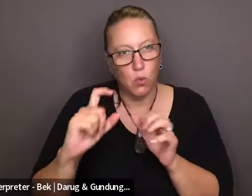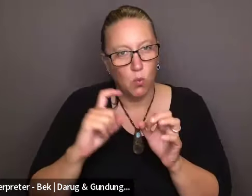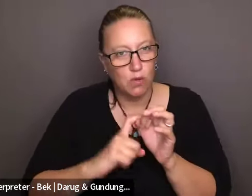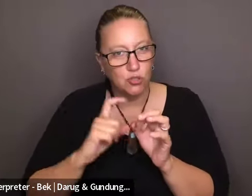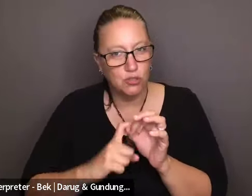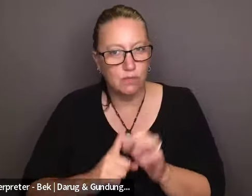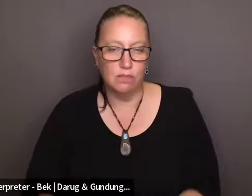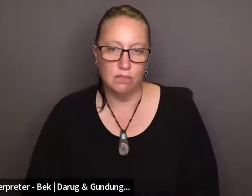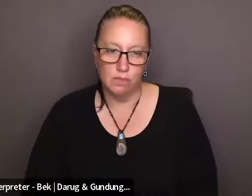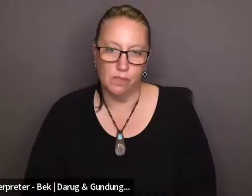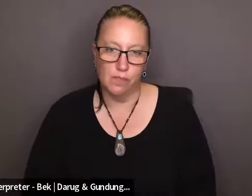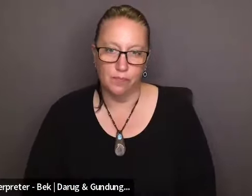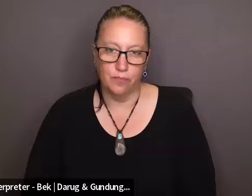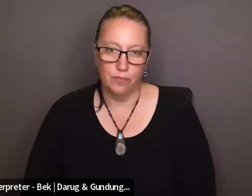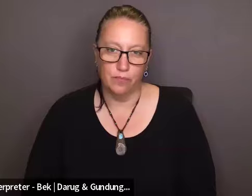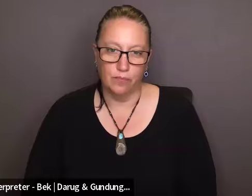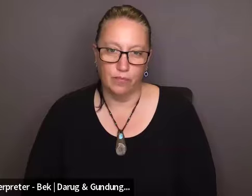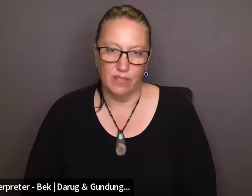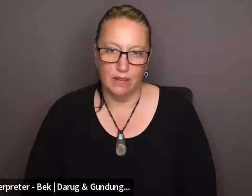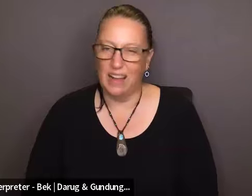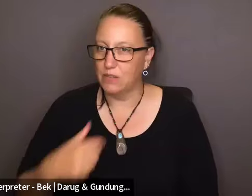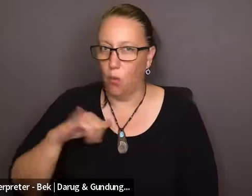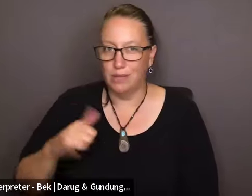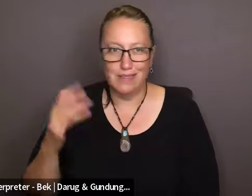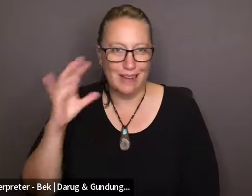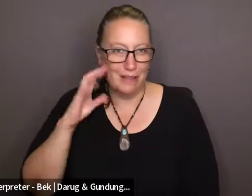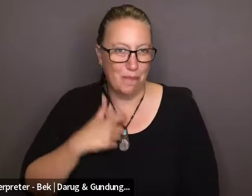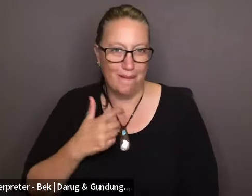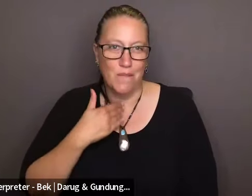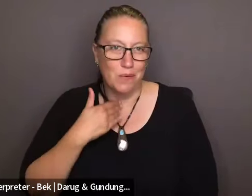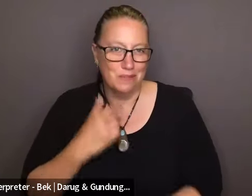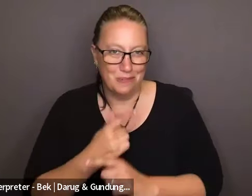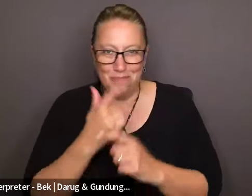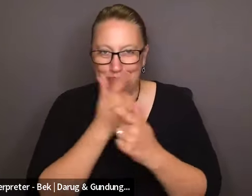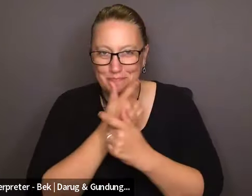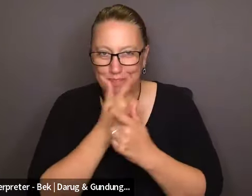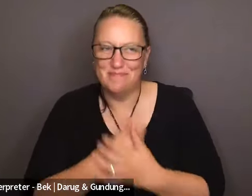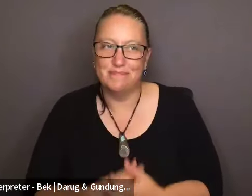answer to that question.